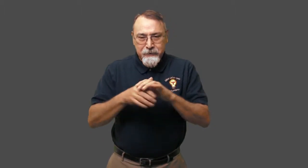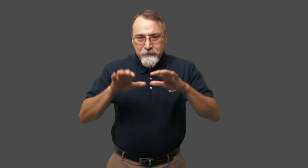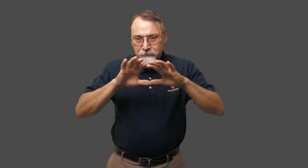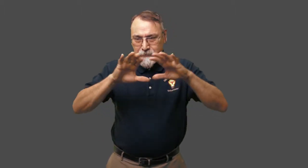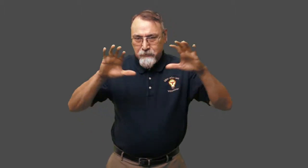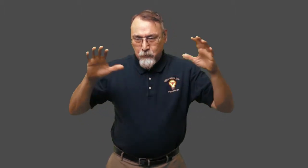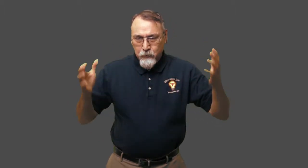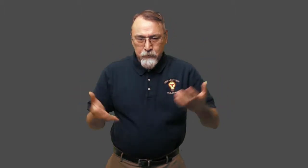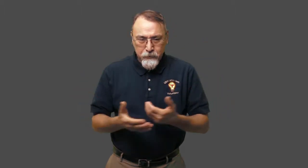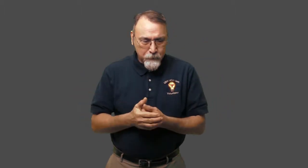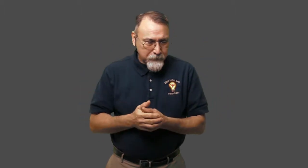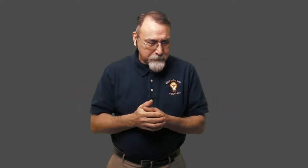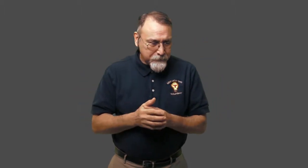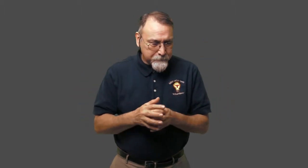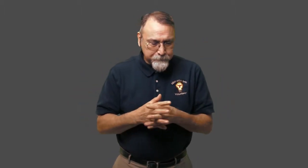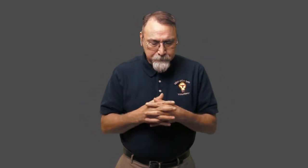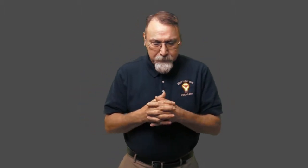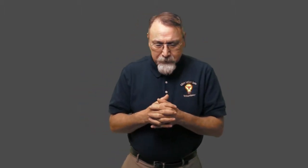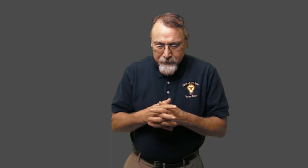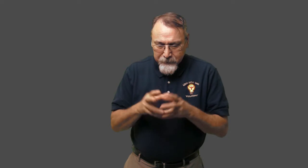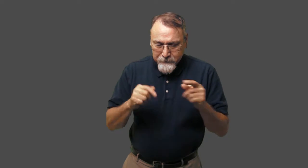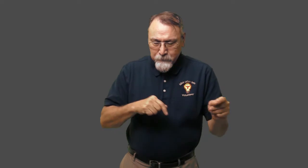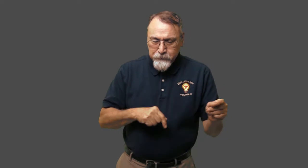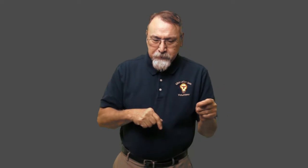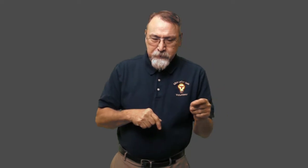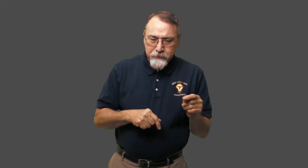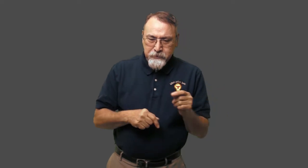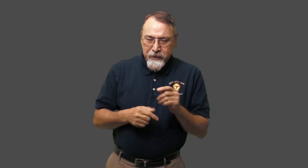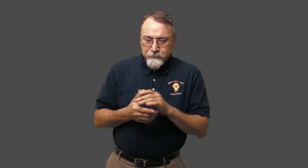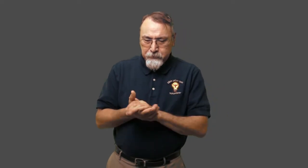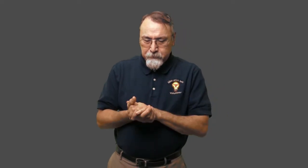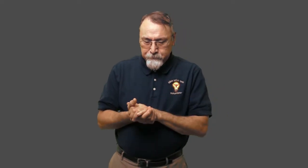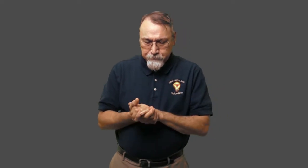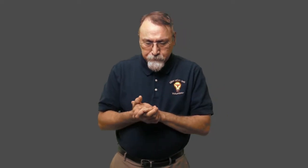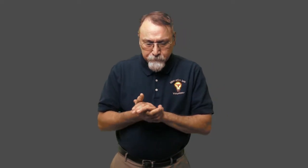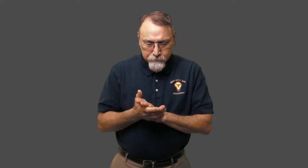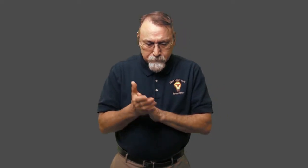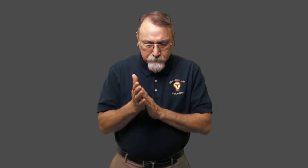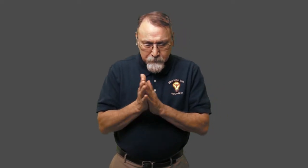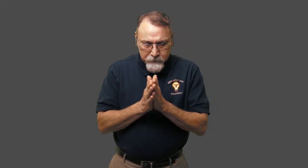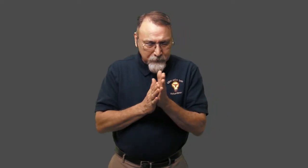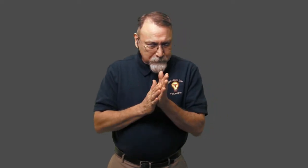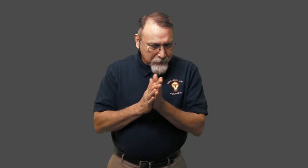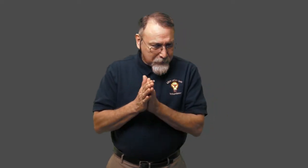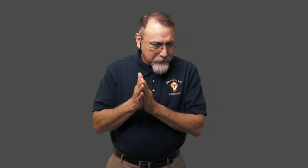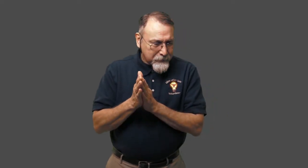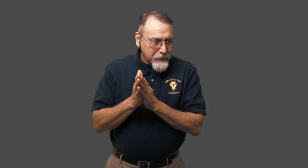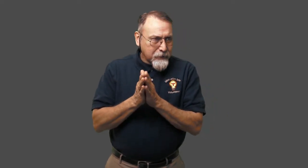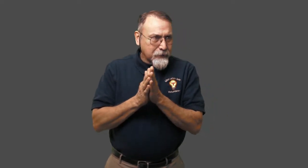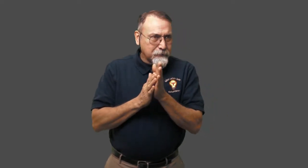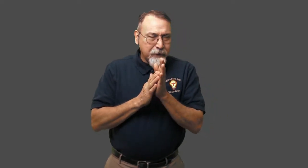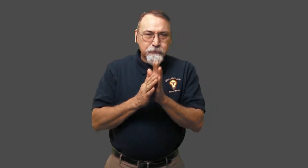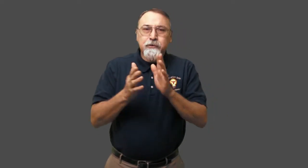is the world that we live in. In this particular chapter, Chapter 9, they introduce two tools,